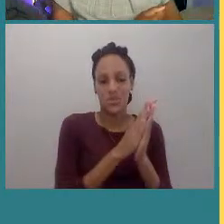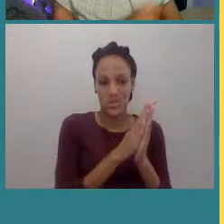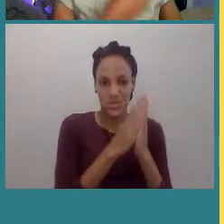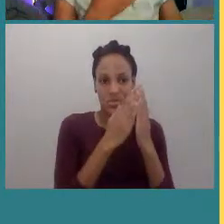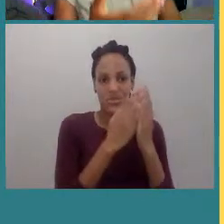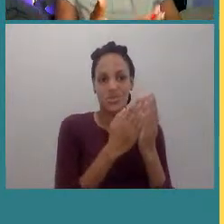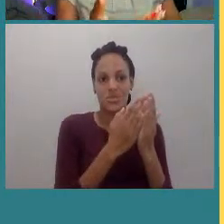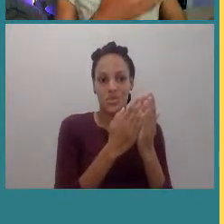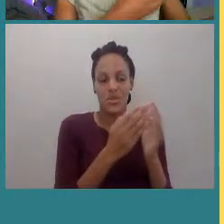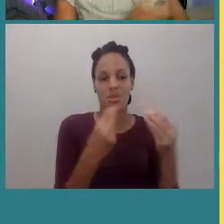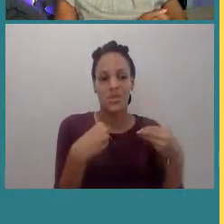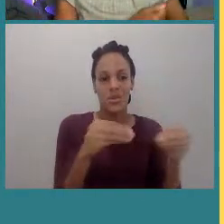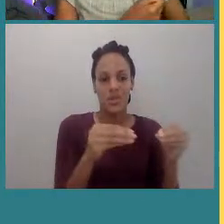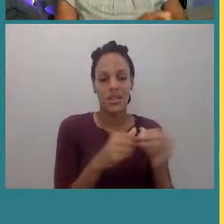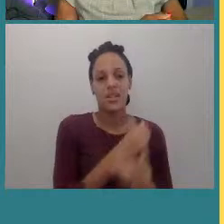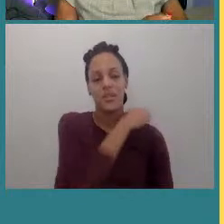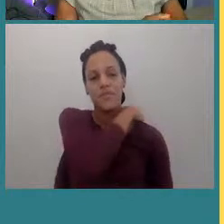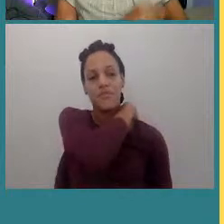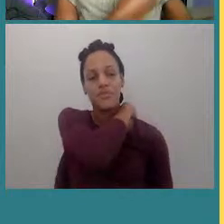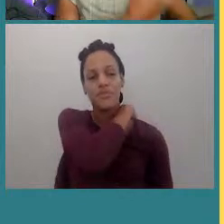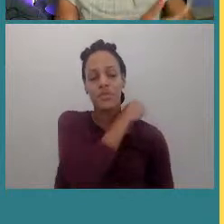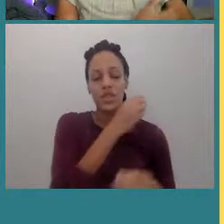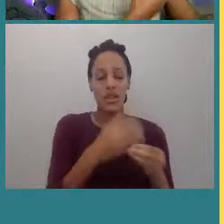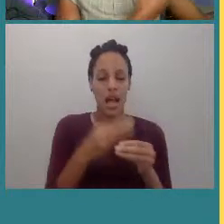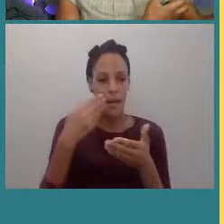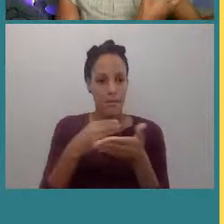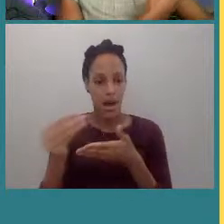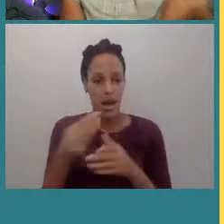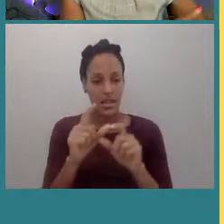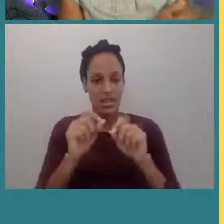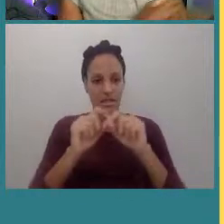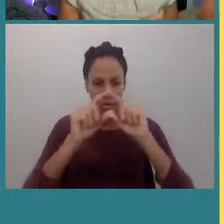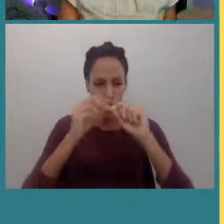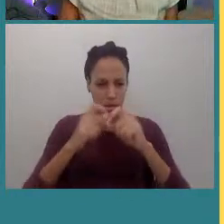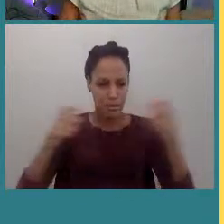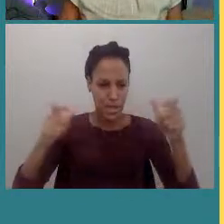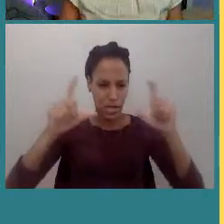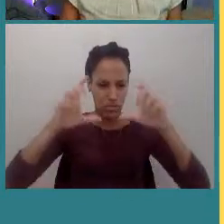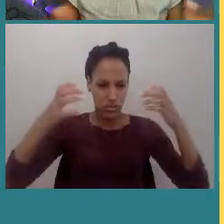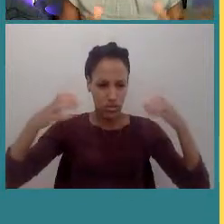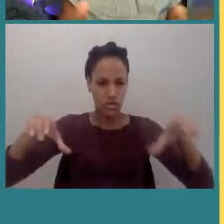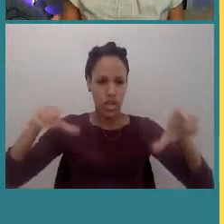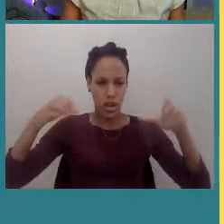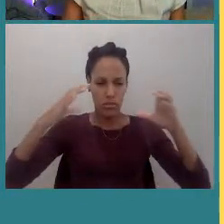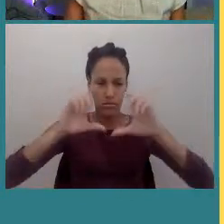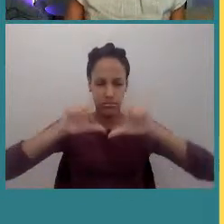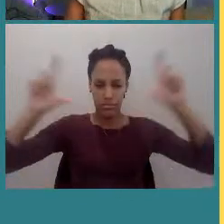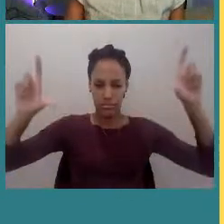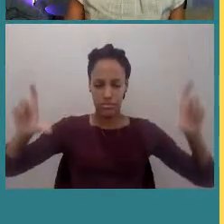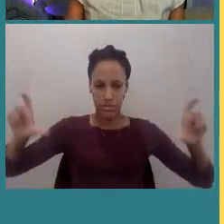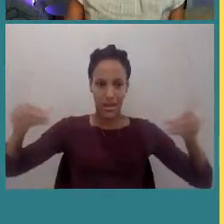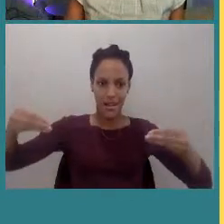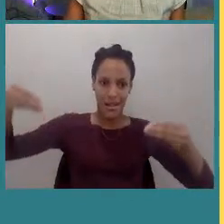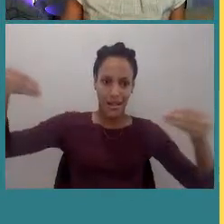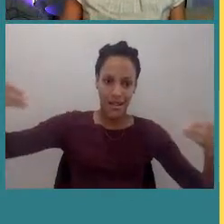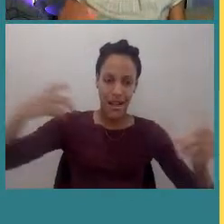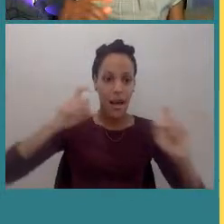the other streaming platforms. Sure. I have links in the comments. Is that okay with the moderators?